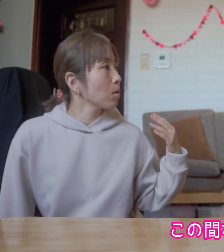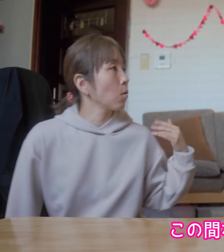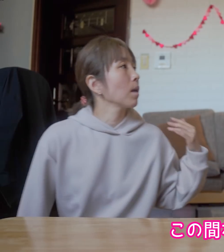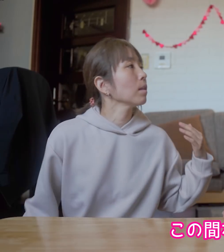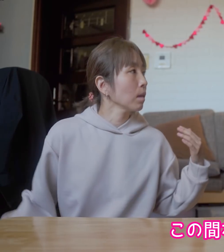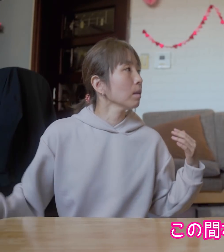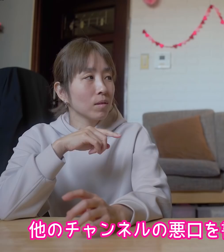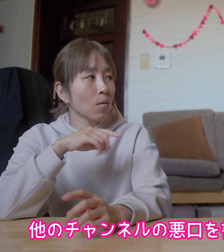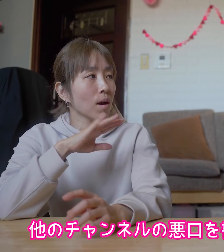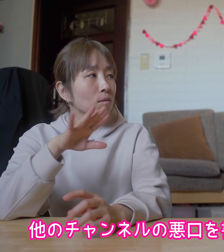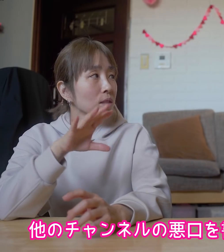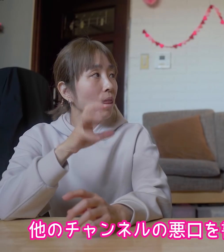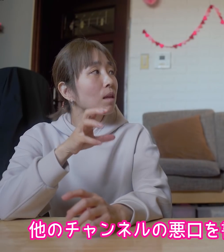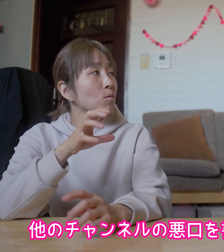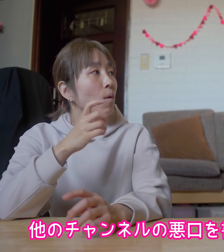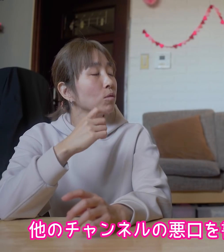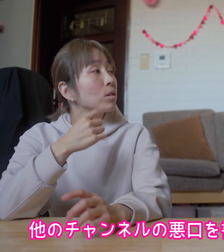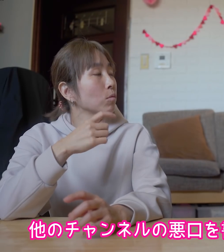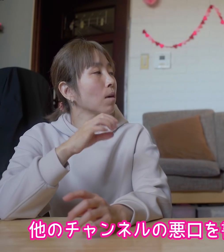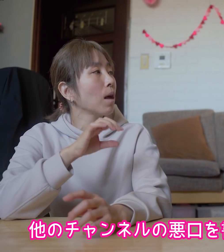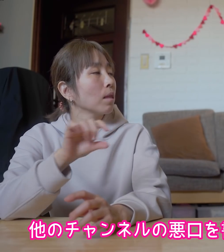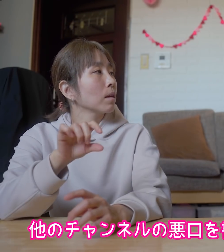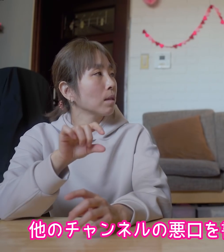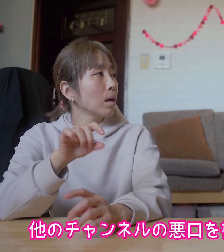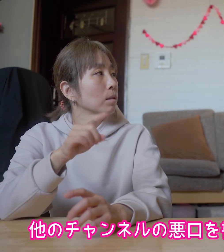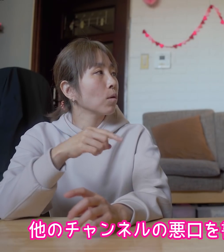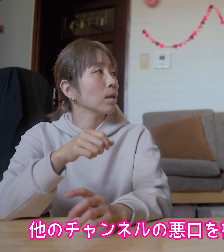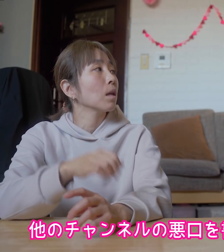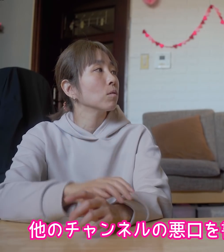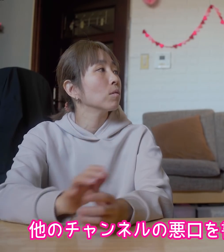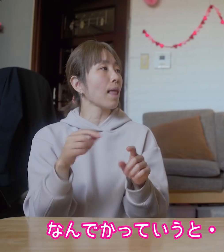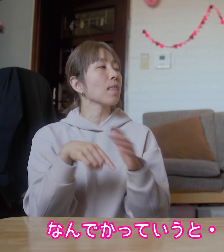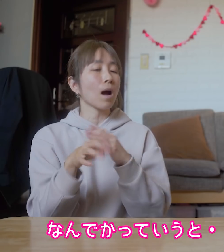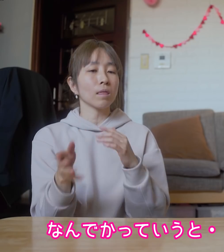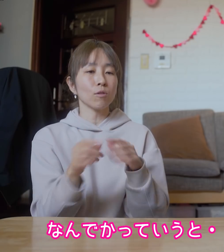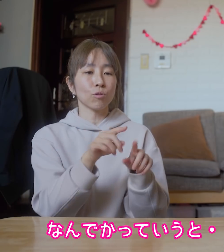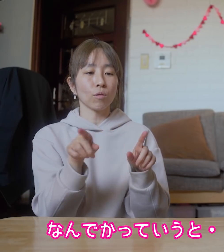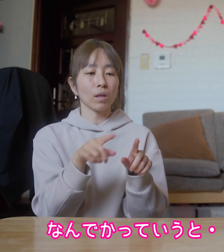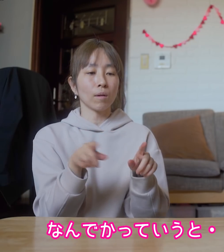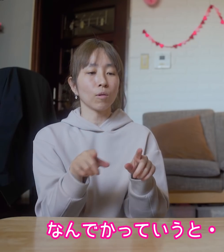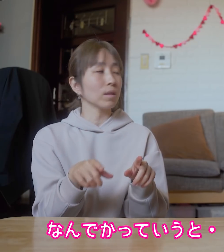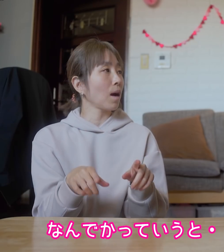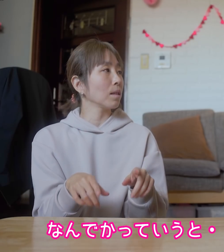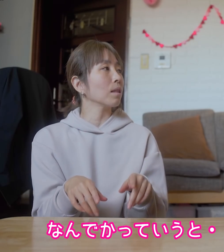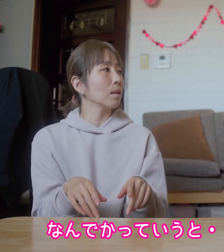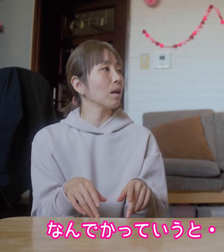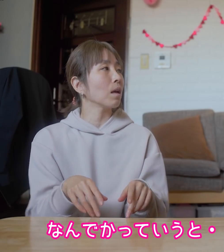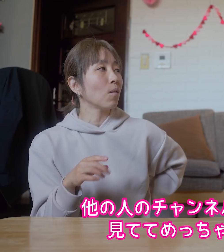The other day, someone put bad things in the comments about another channel that wasn't ours, and typed the reasons...